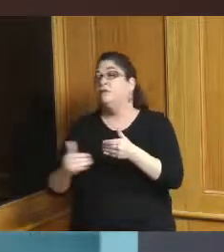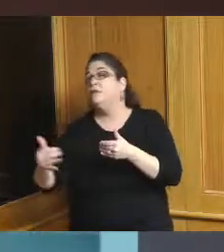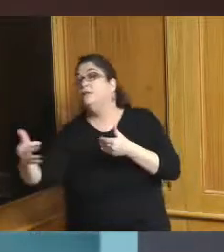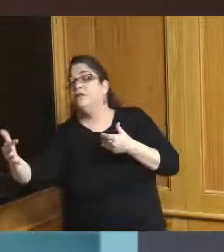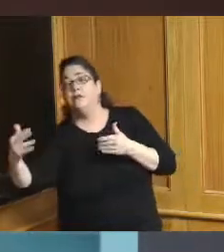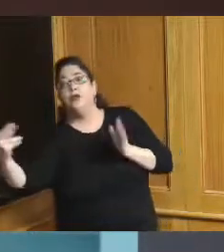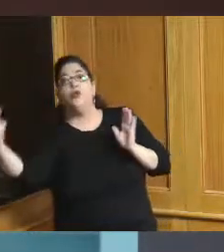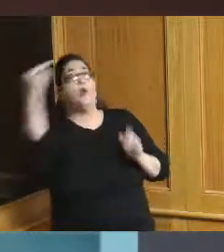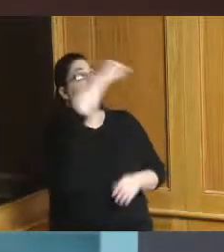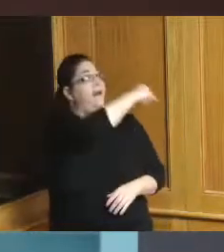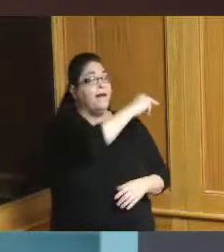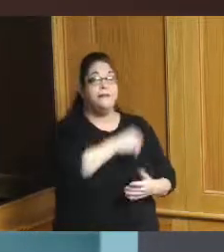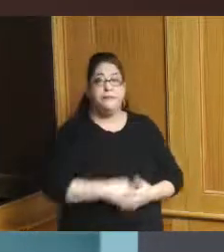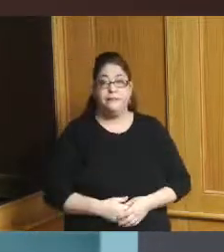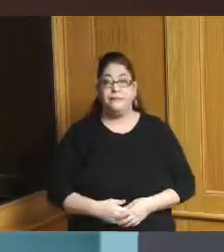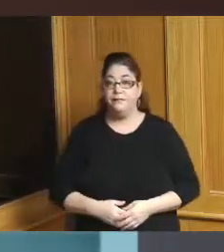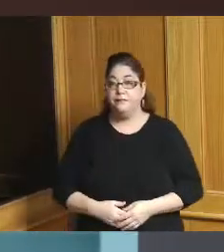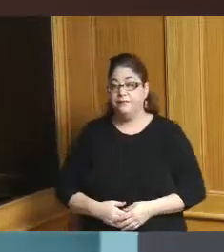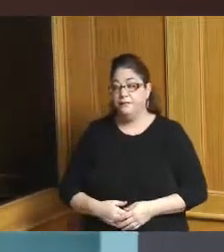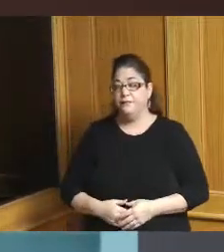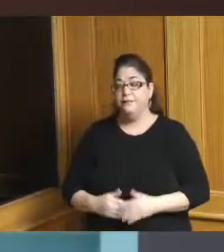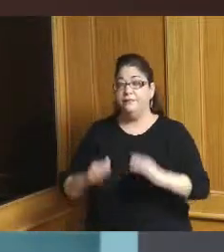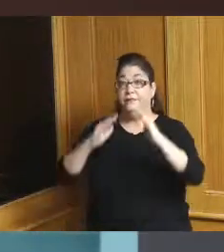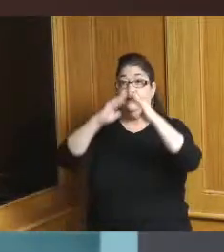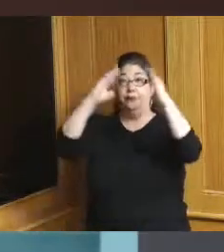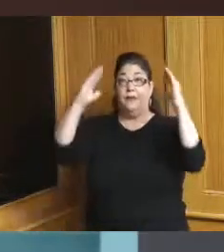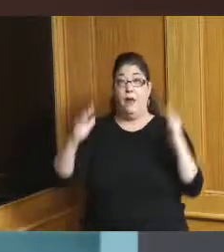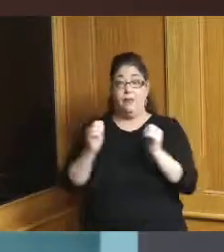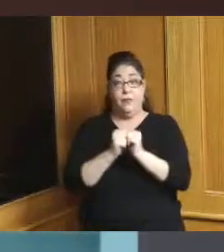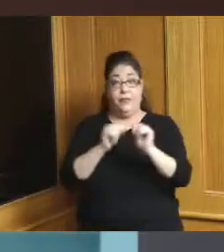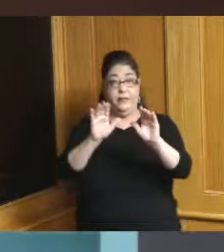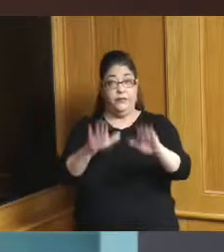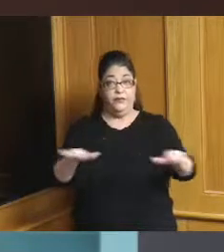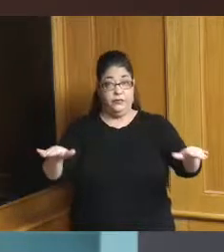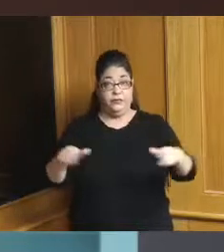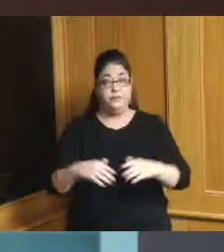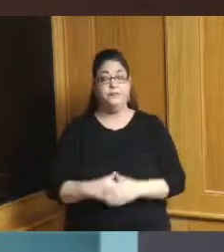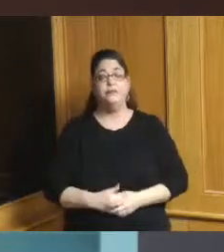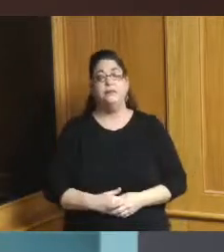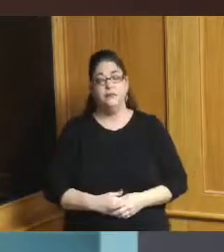households were kids we wanted to to really understand you know